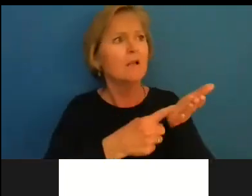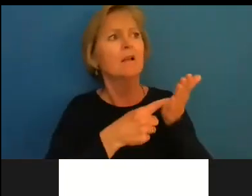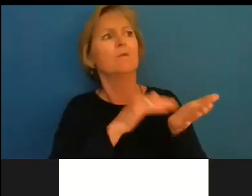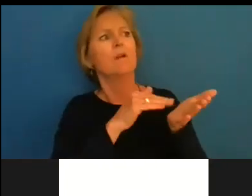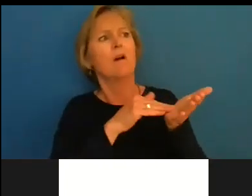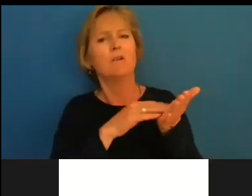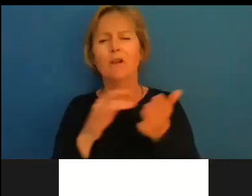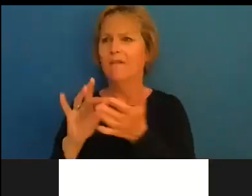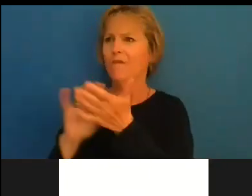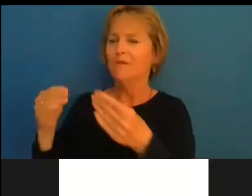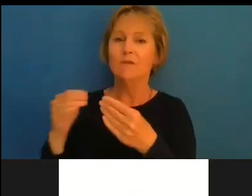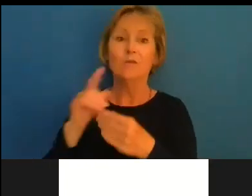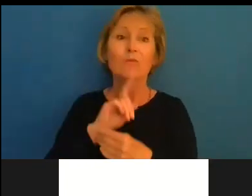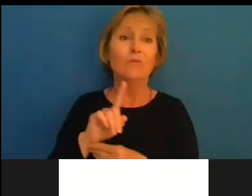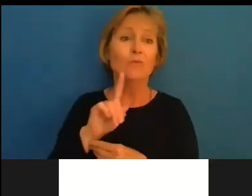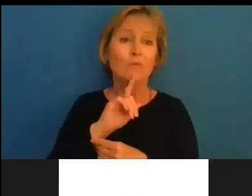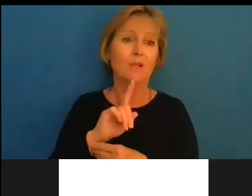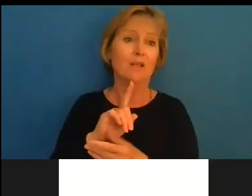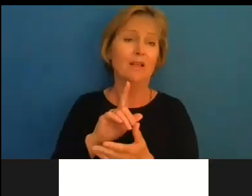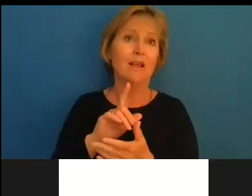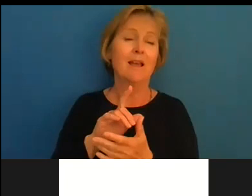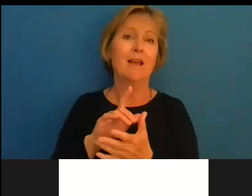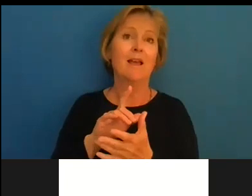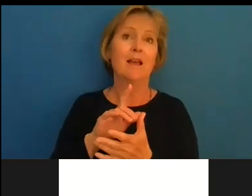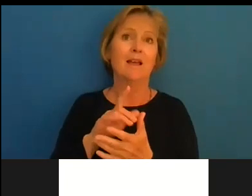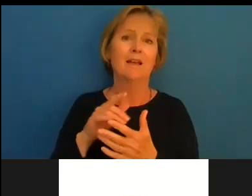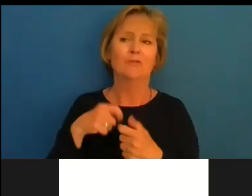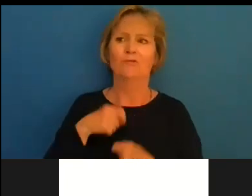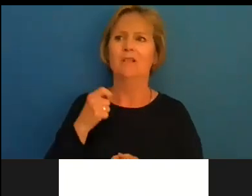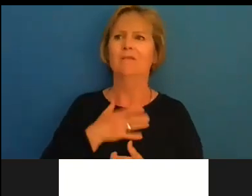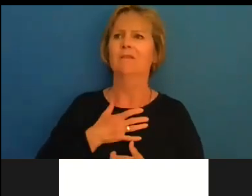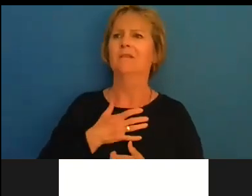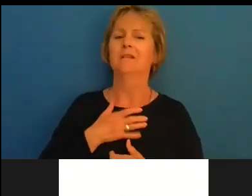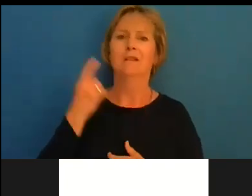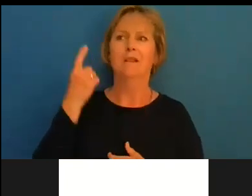and it was really, really, really stressful, thinking about the fact about my parents,